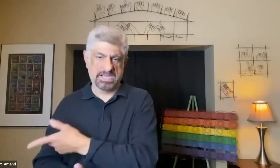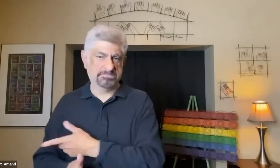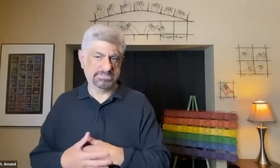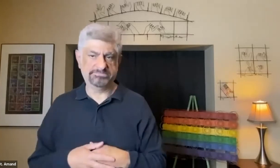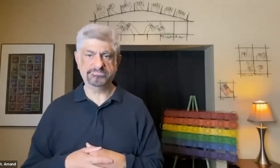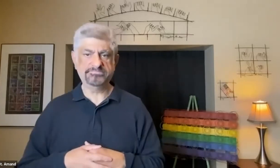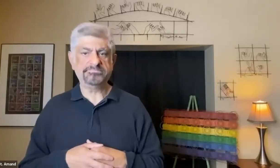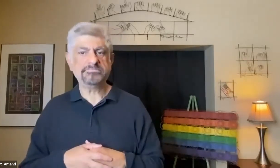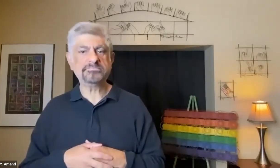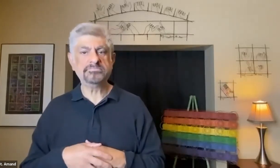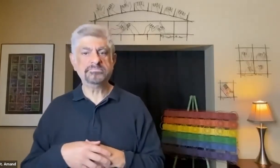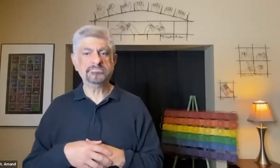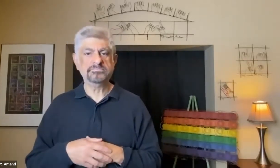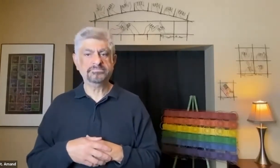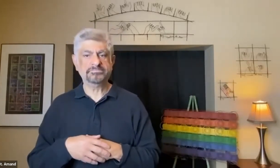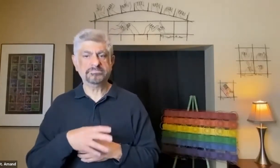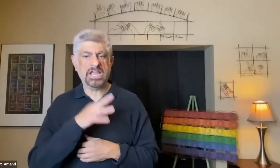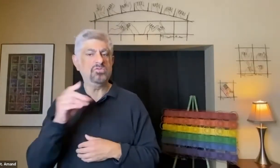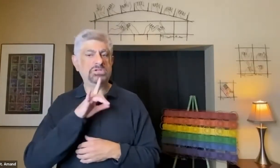and he never stopped to rest.